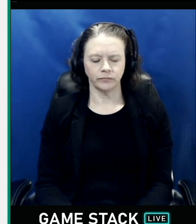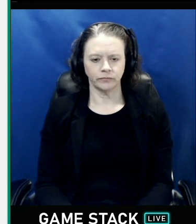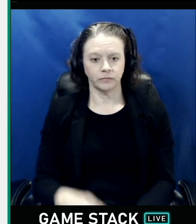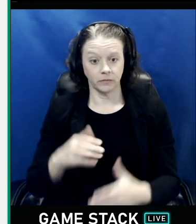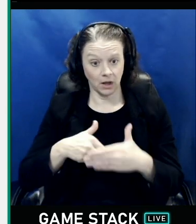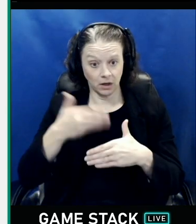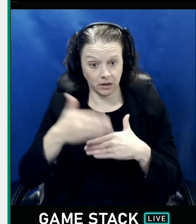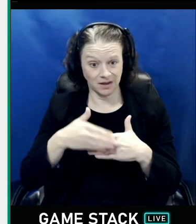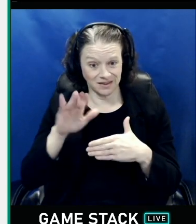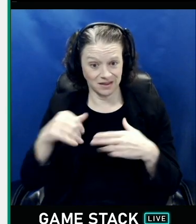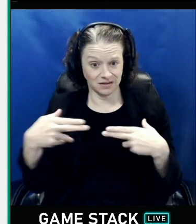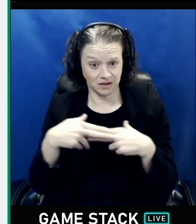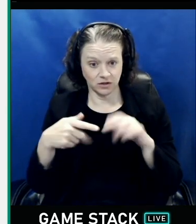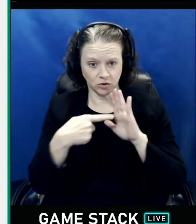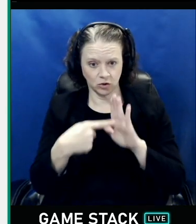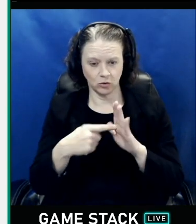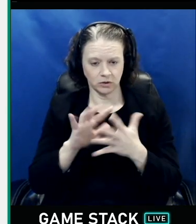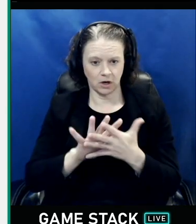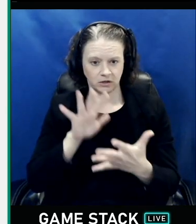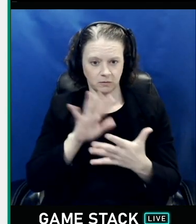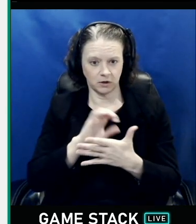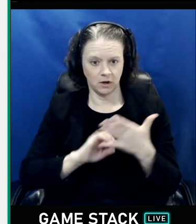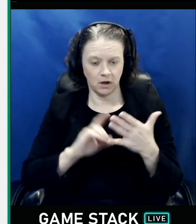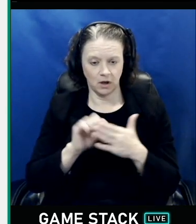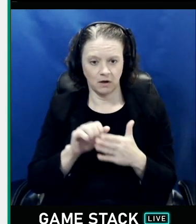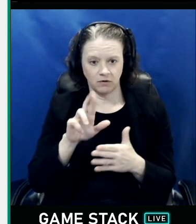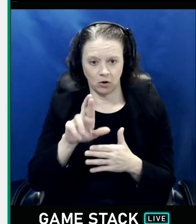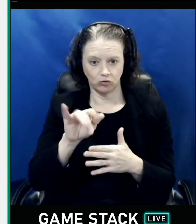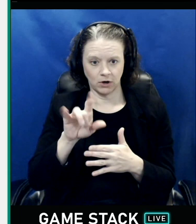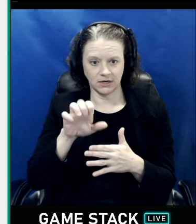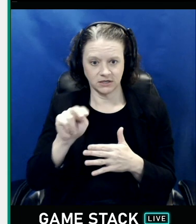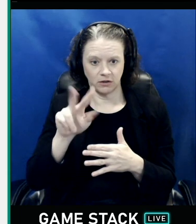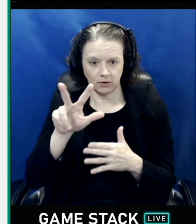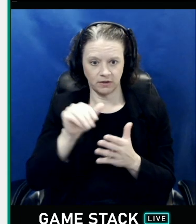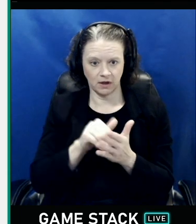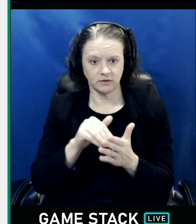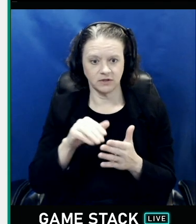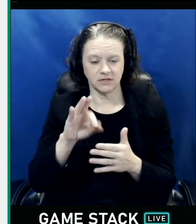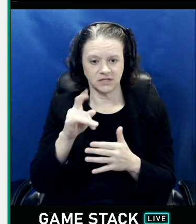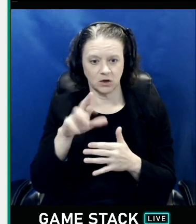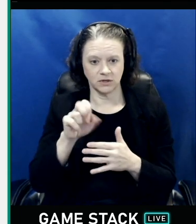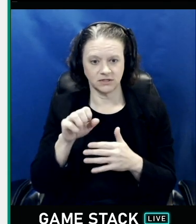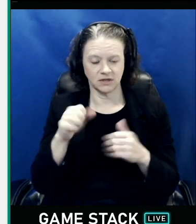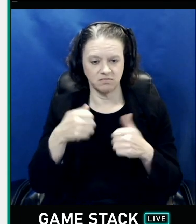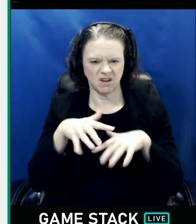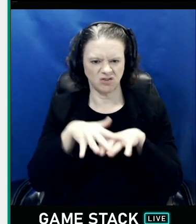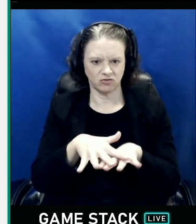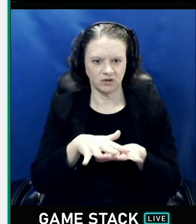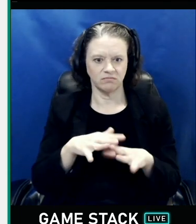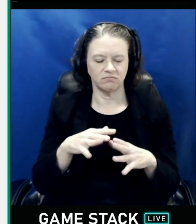Next, this slide shows an abstract diagram of an AMD Ryzen 3000 series mainstream desktop processor,